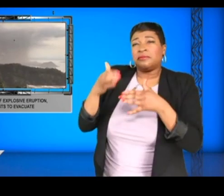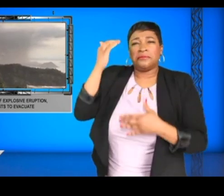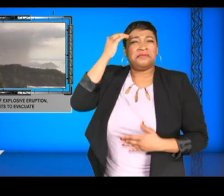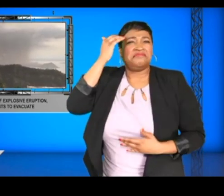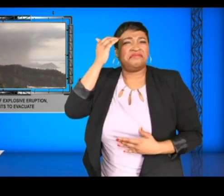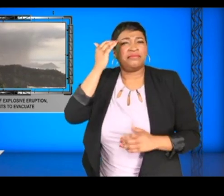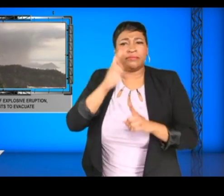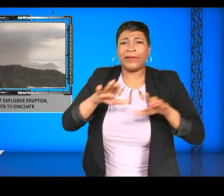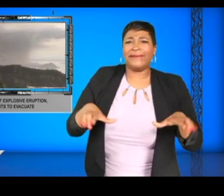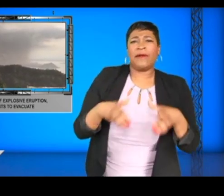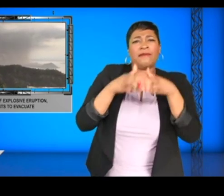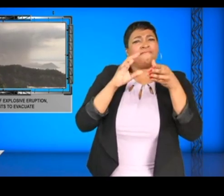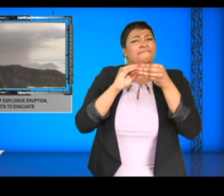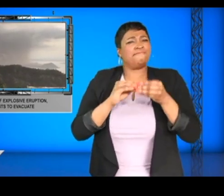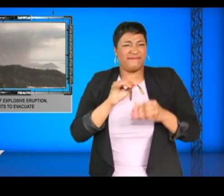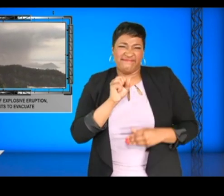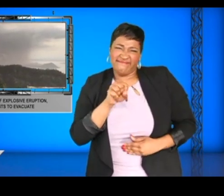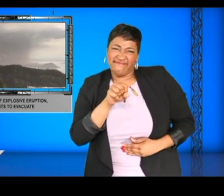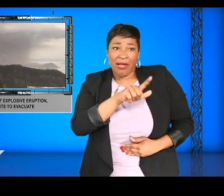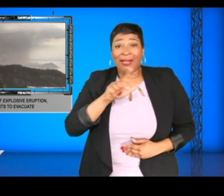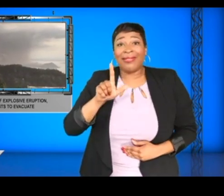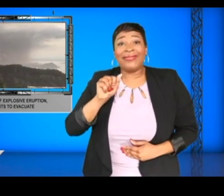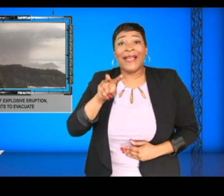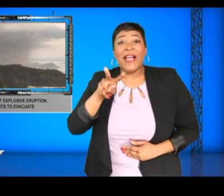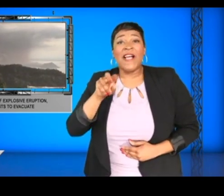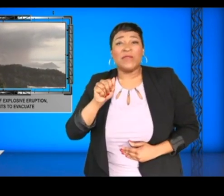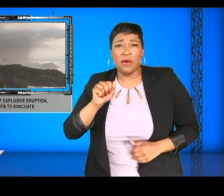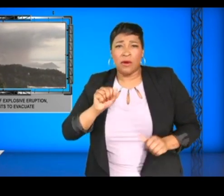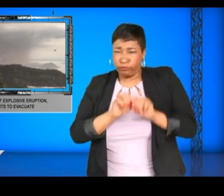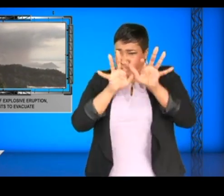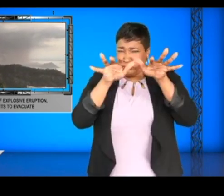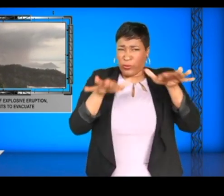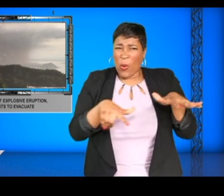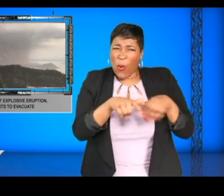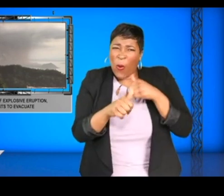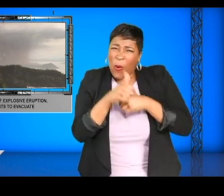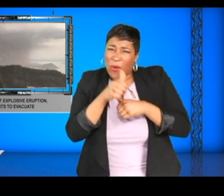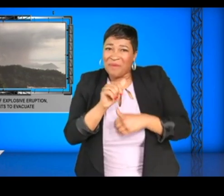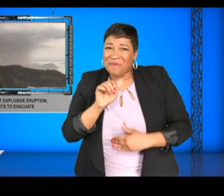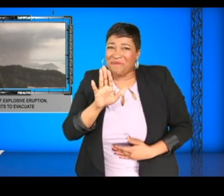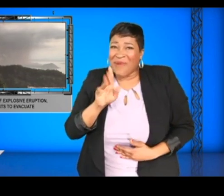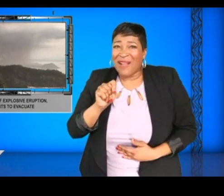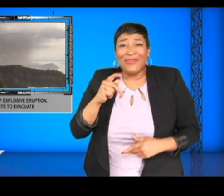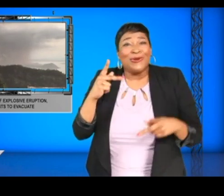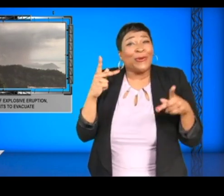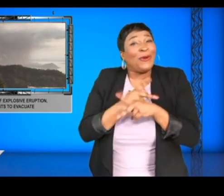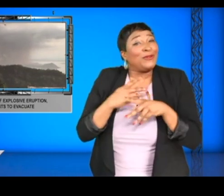Volcano experts say while the lava is dangerous, it's the volcanic ash which contains microscopic